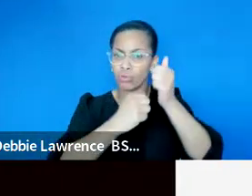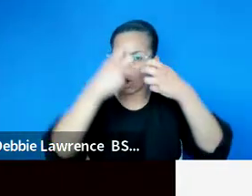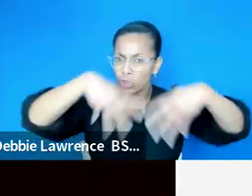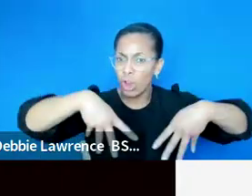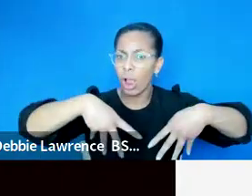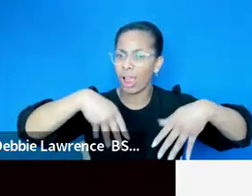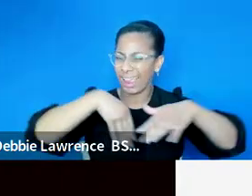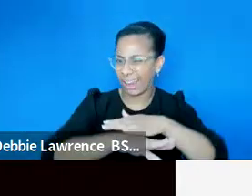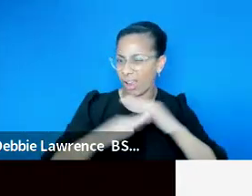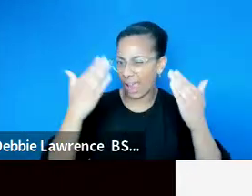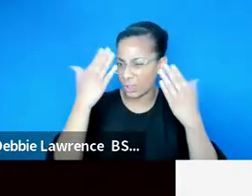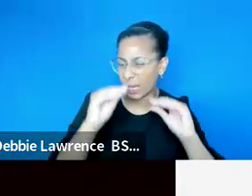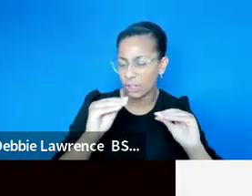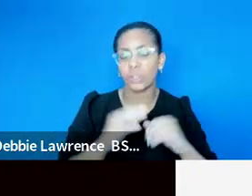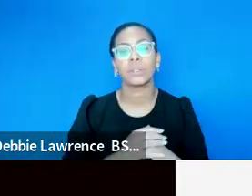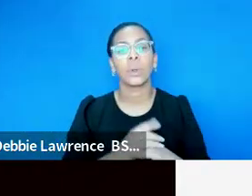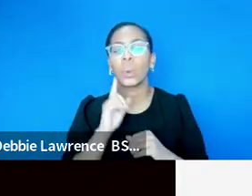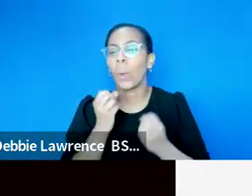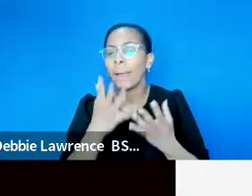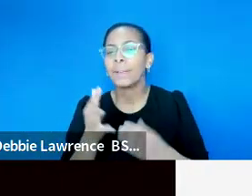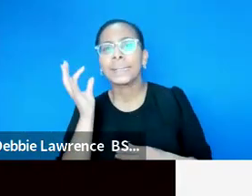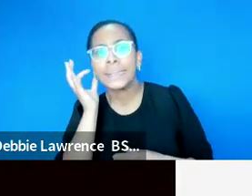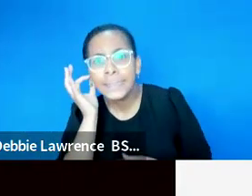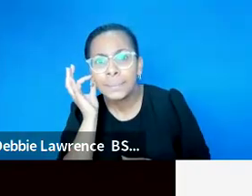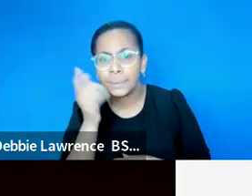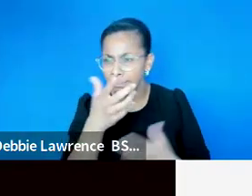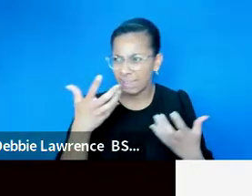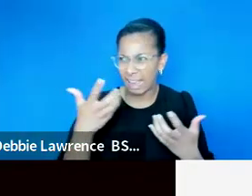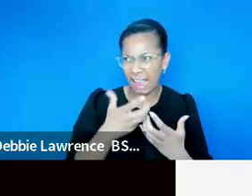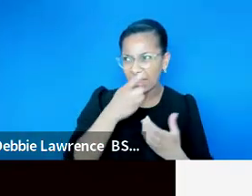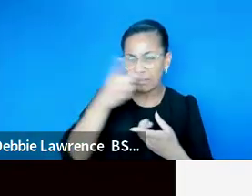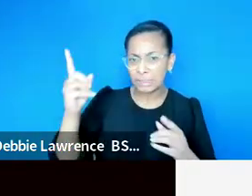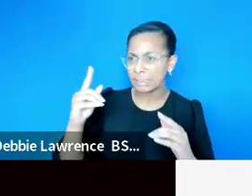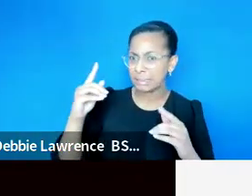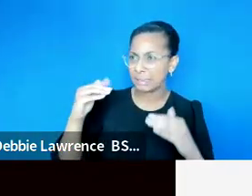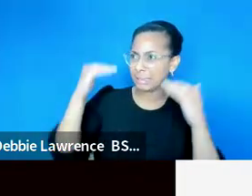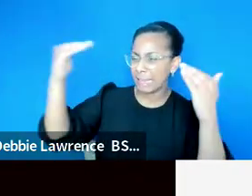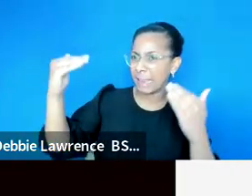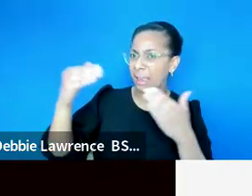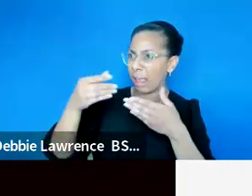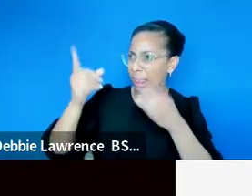some tips for engaging with senior leaders from a grassroots perspective.